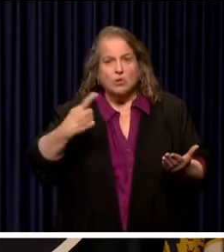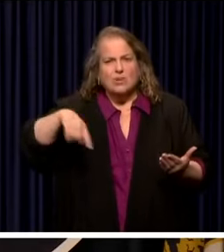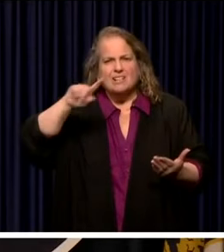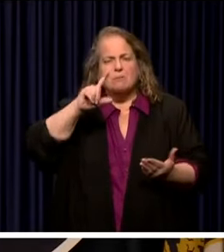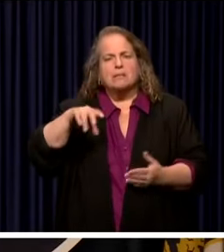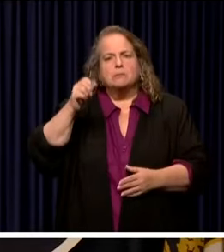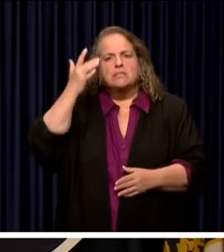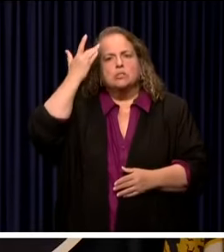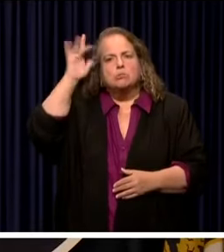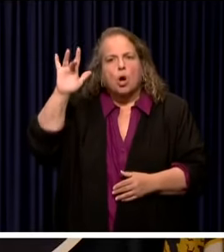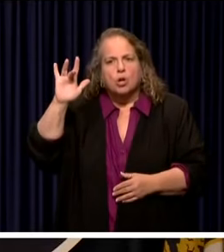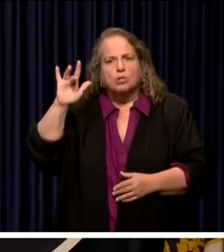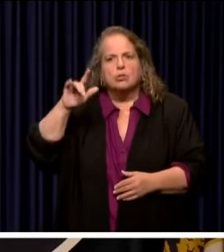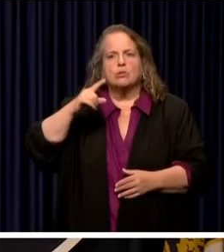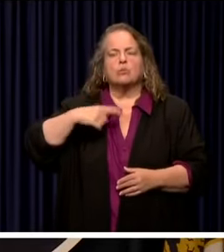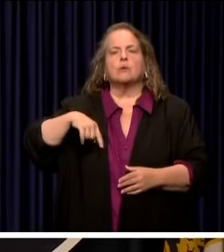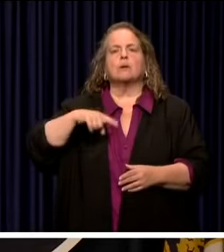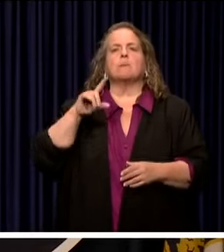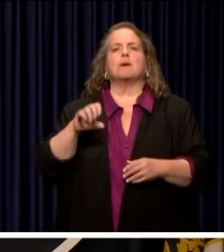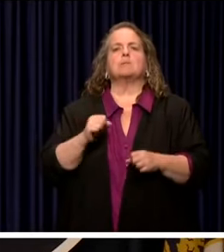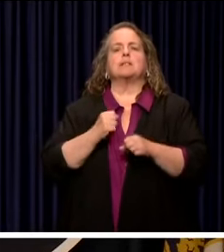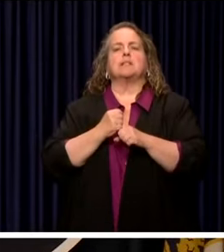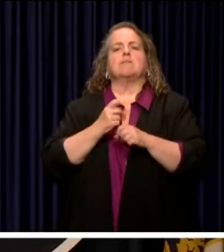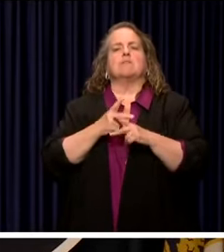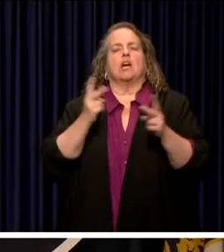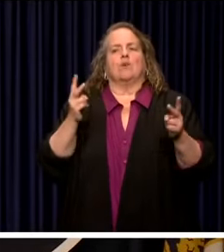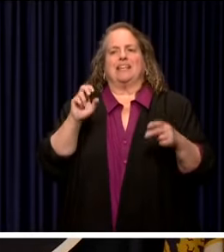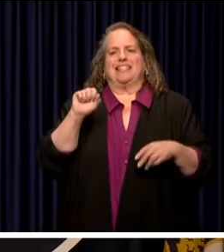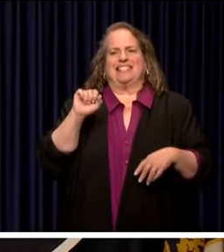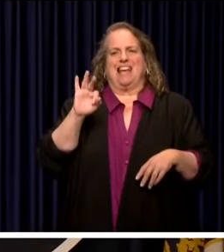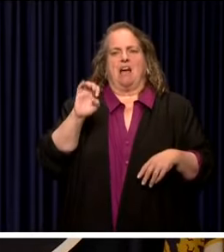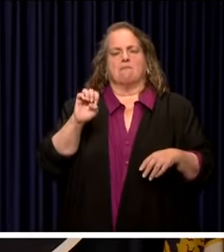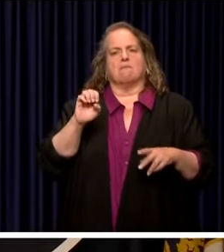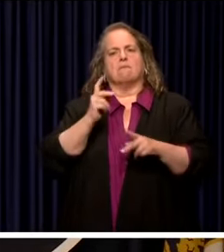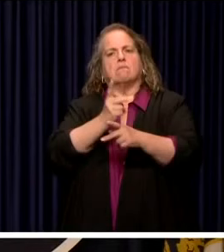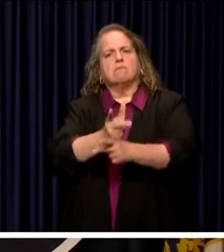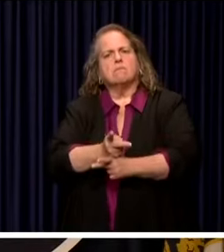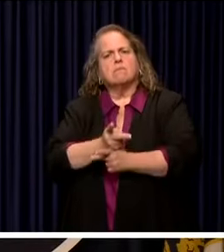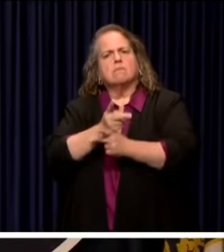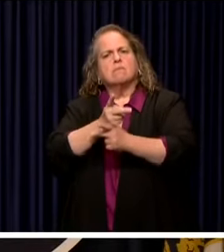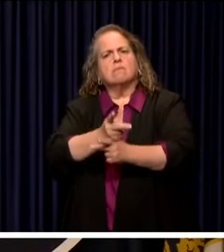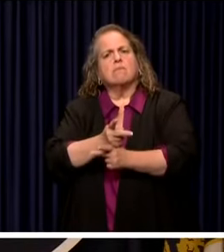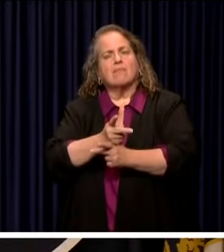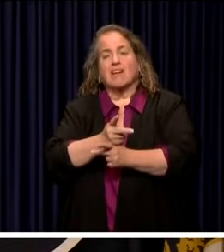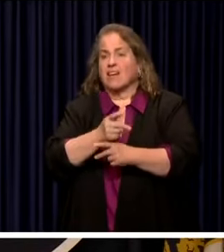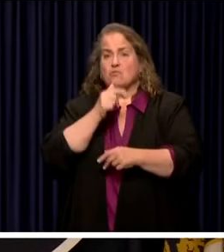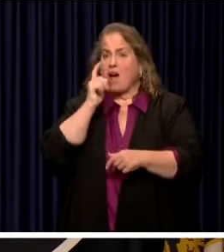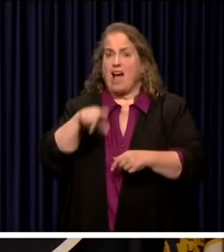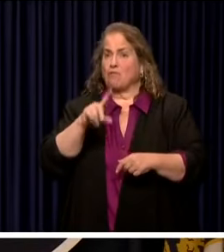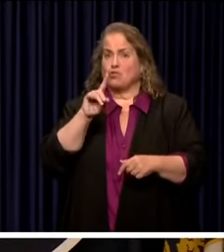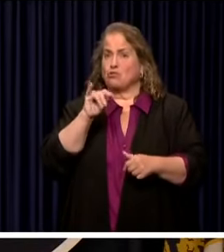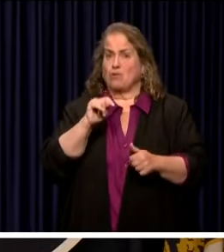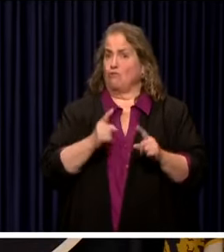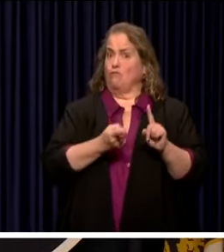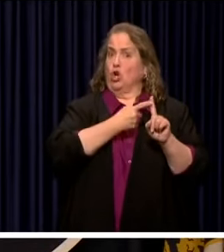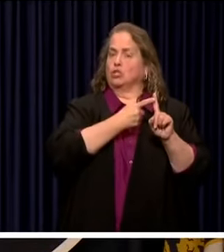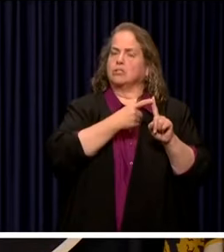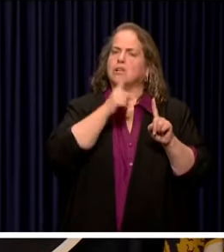THAT BY BEING HEALTHY AT HOME, WE PROTECT ALL THE FRONTLINE WORKERS THAT ARE OUT THERE, WE